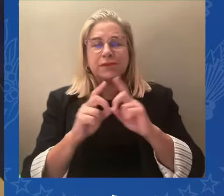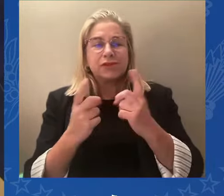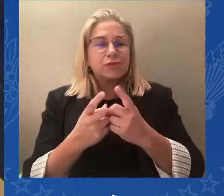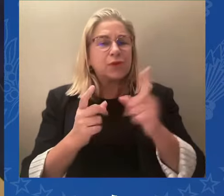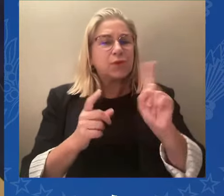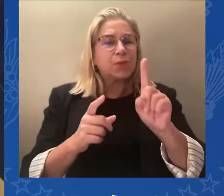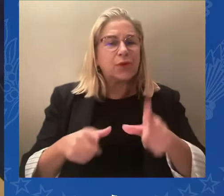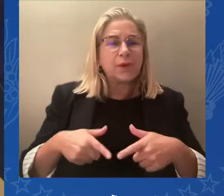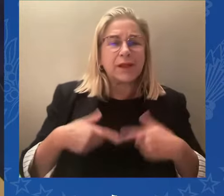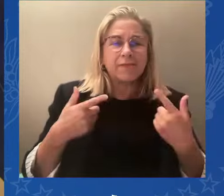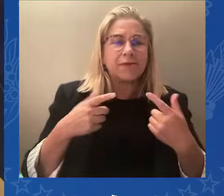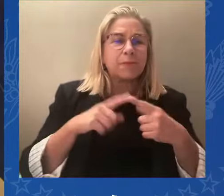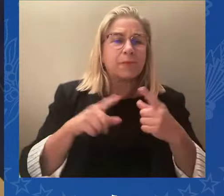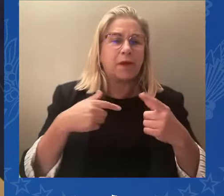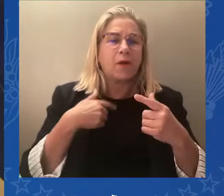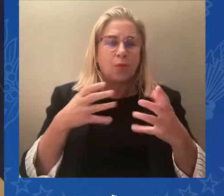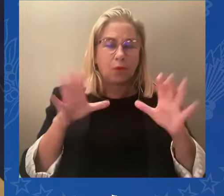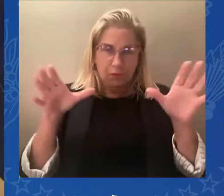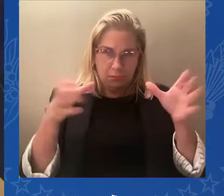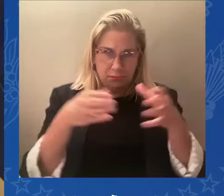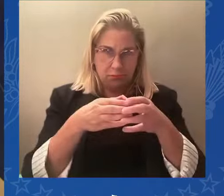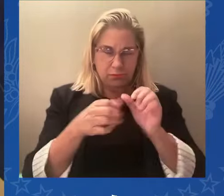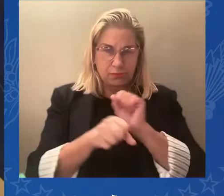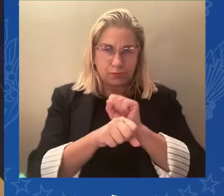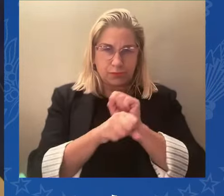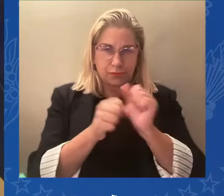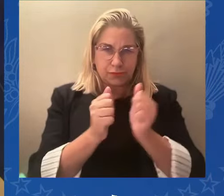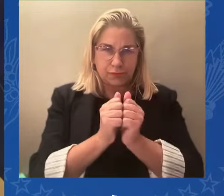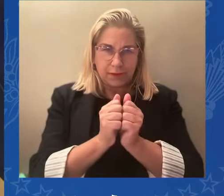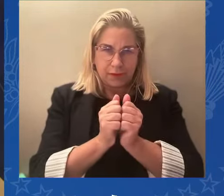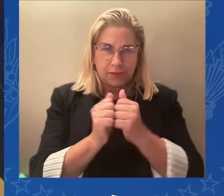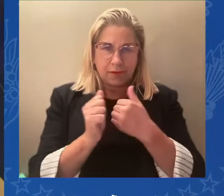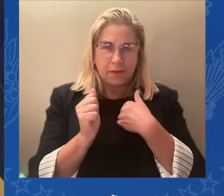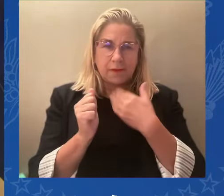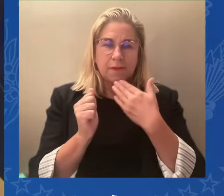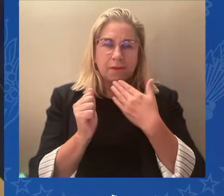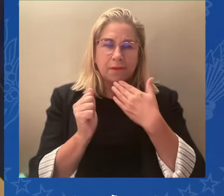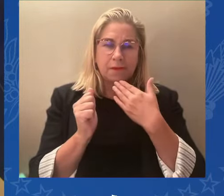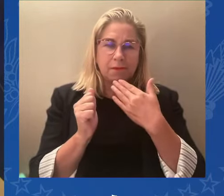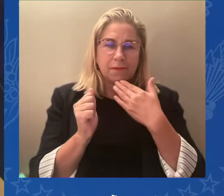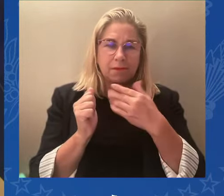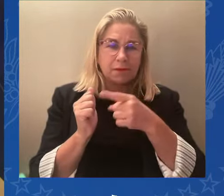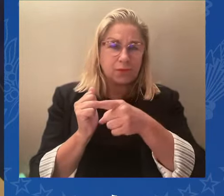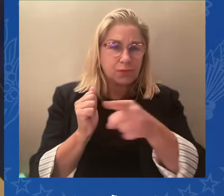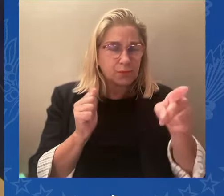the work you have done and will continue to do to register people to vote and to get folks to the polls.